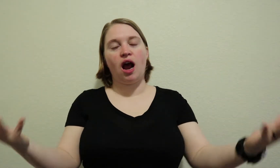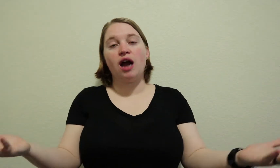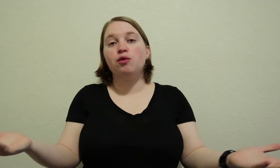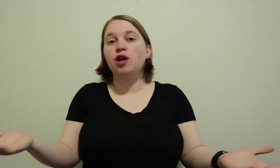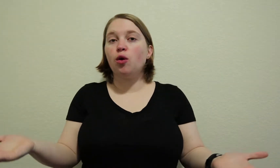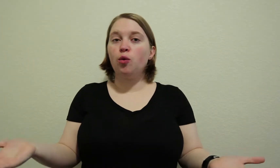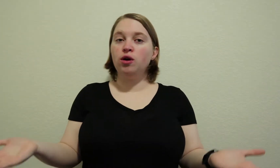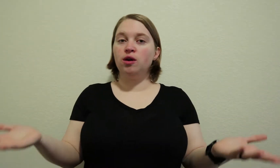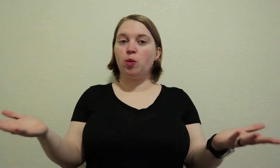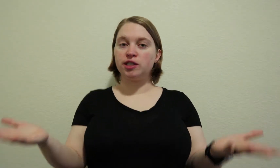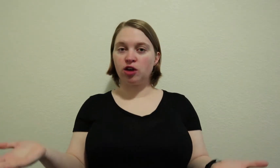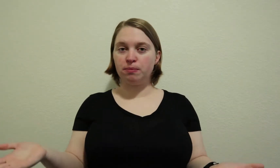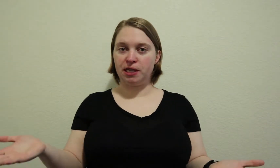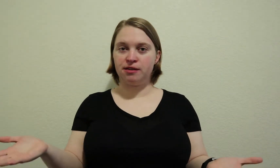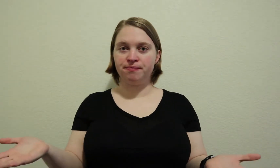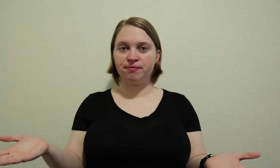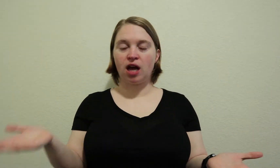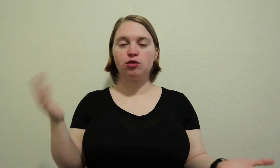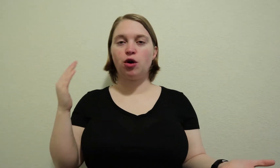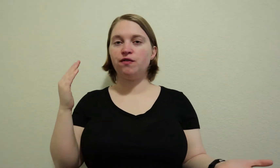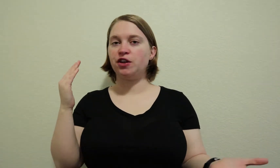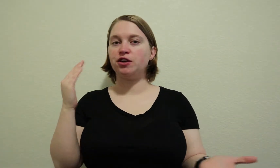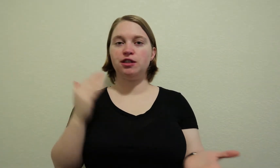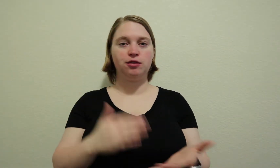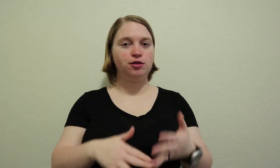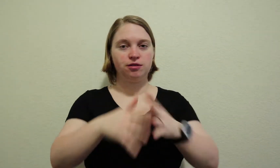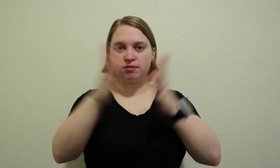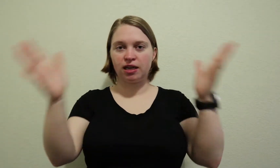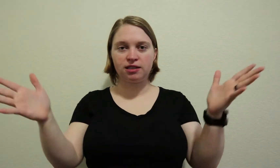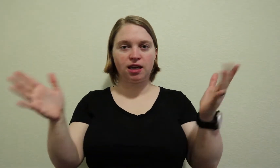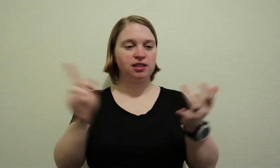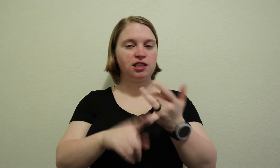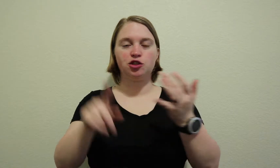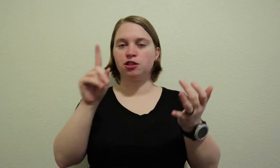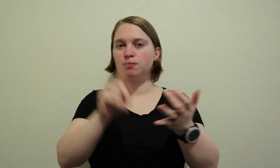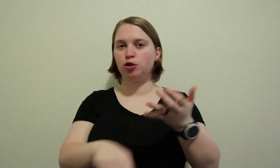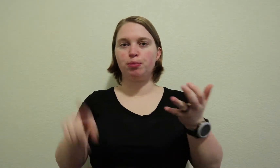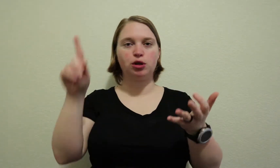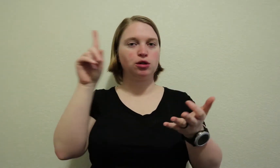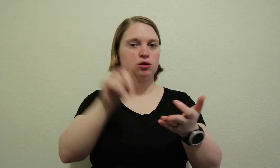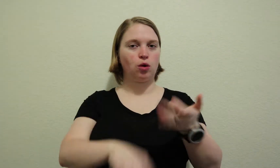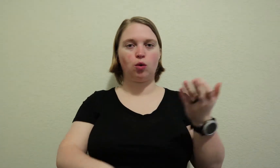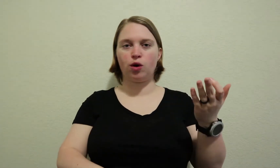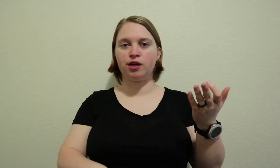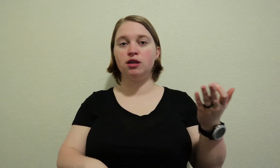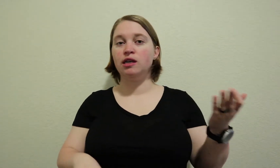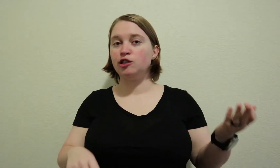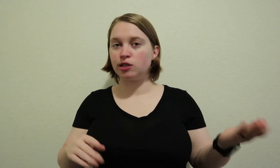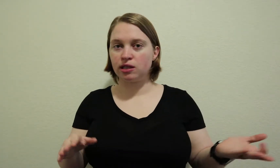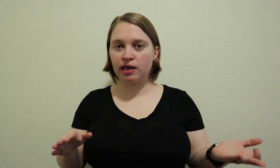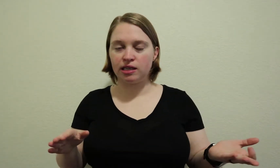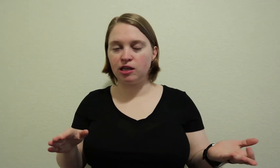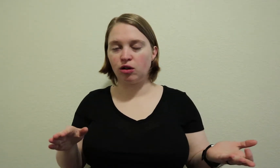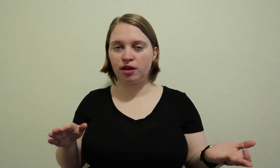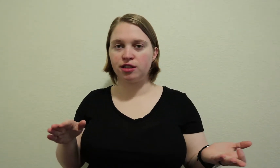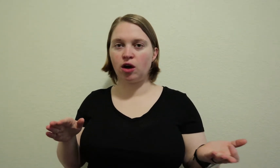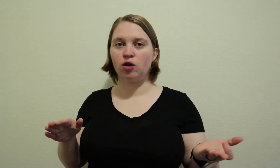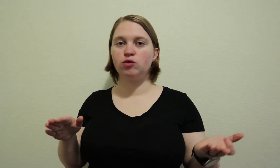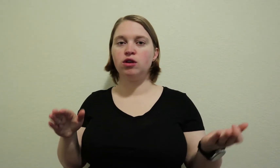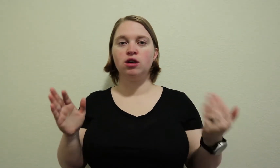I don't know what it's going to be, I don't know if they're going to use, like I said, stitches, superglue, or just let it heal on its own